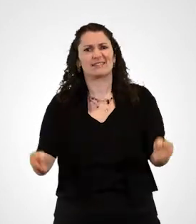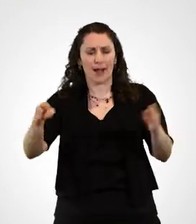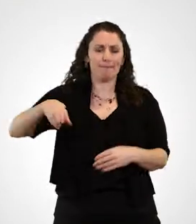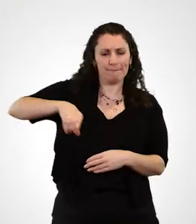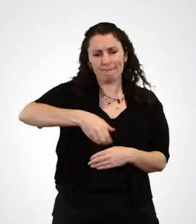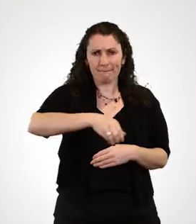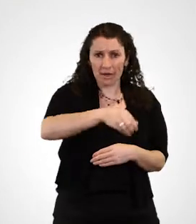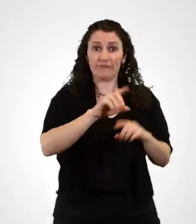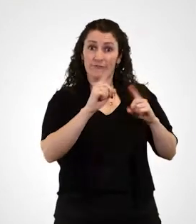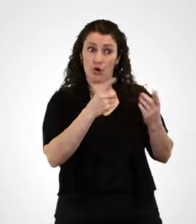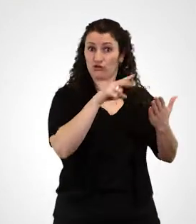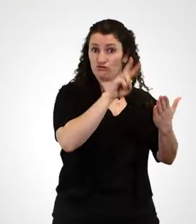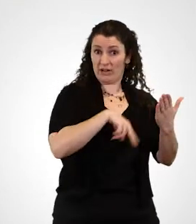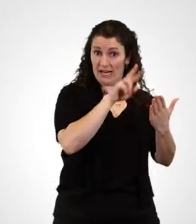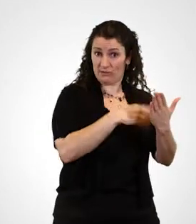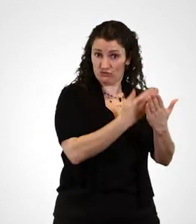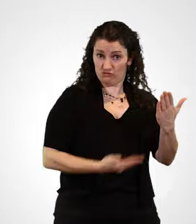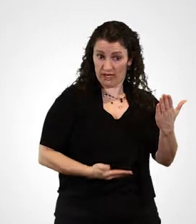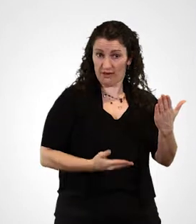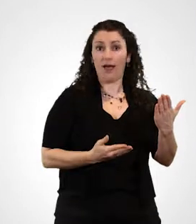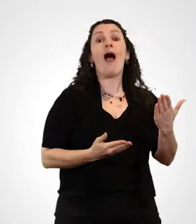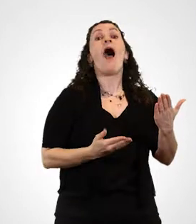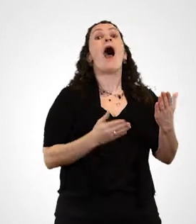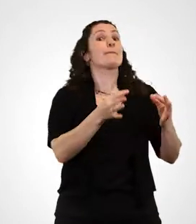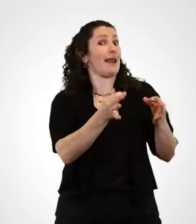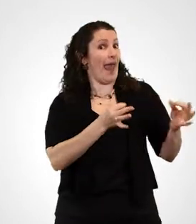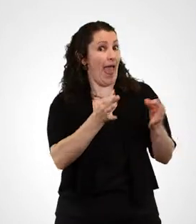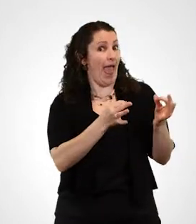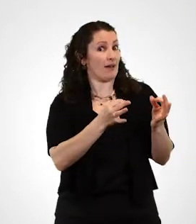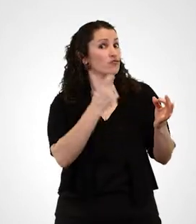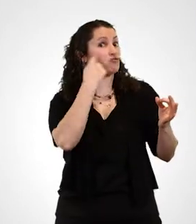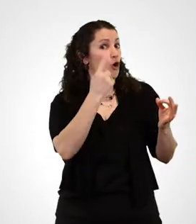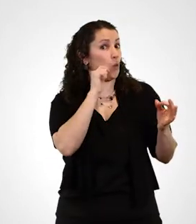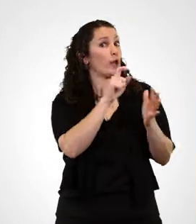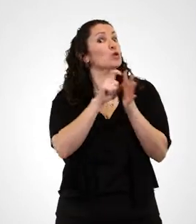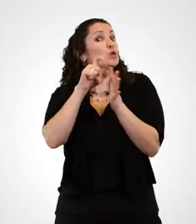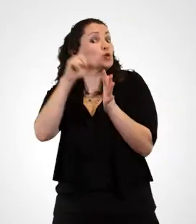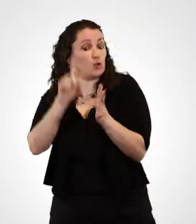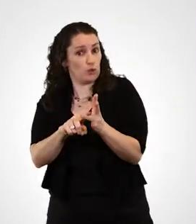they plan to do that in their classroom the next day. Then when the next day comes, there's the do,